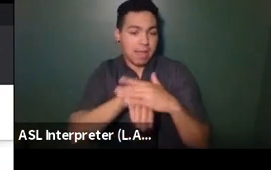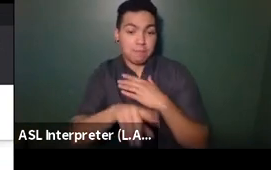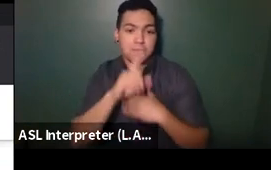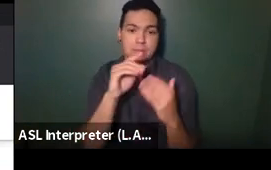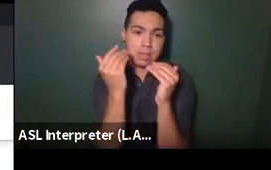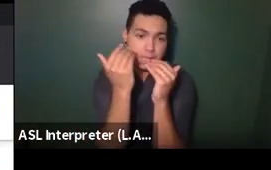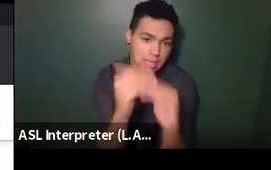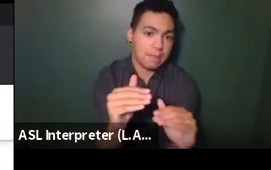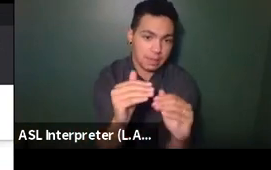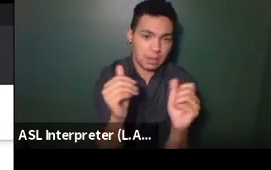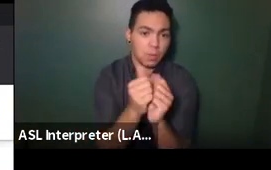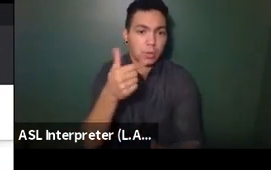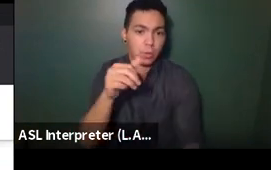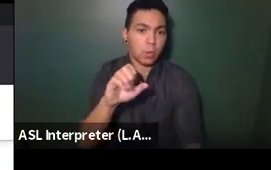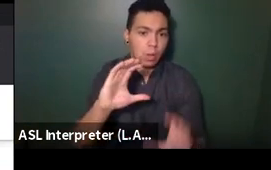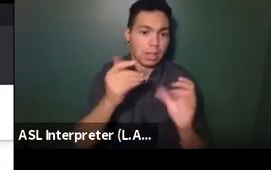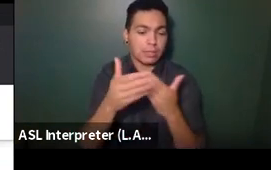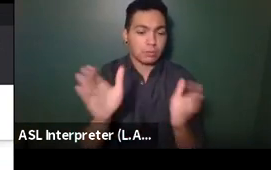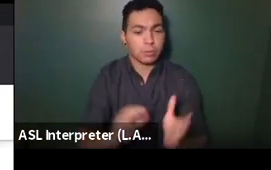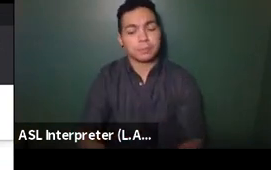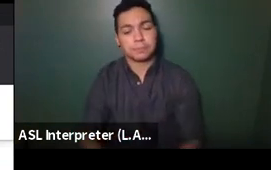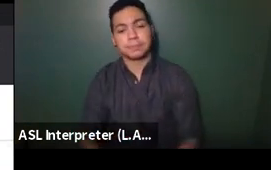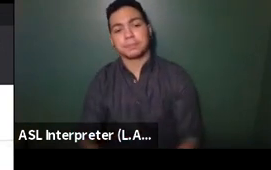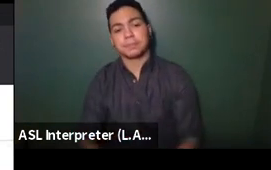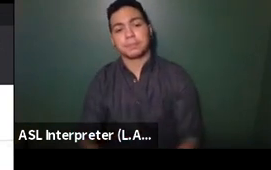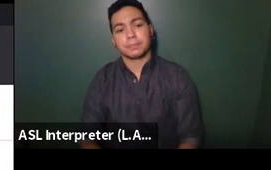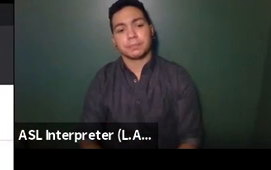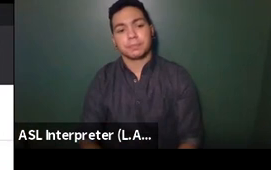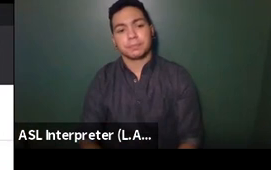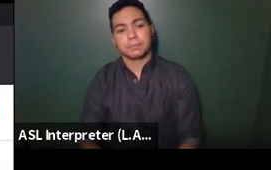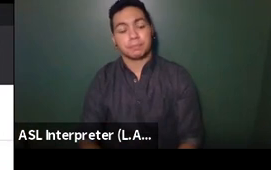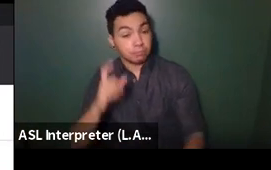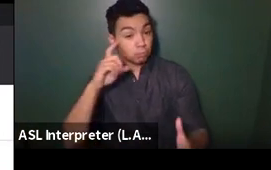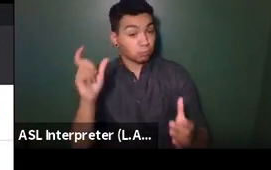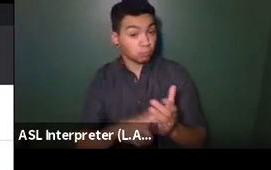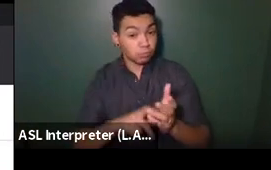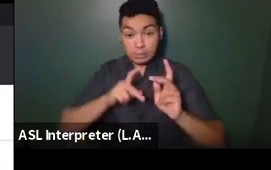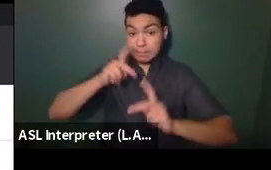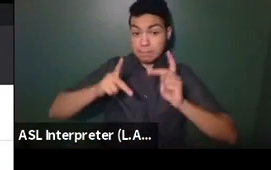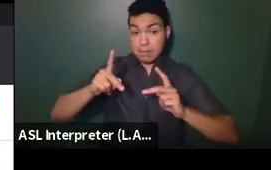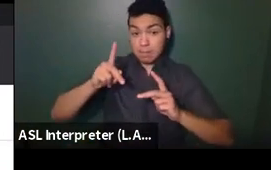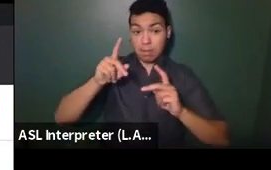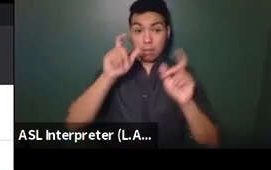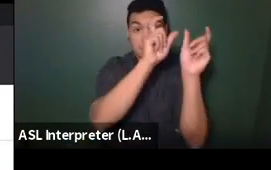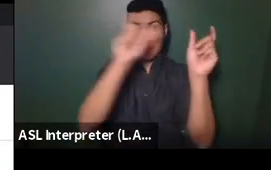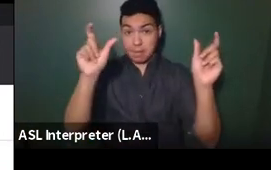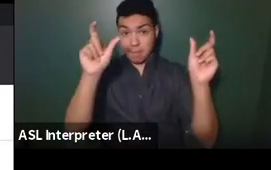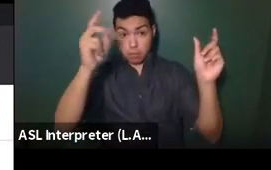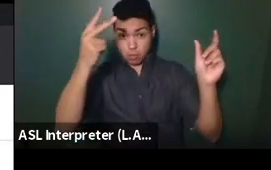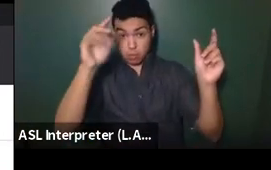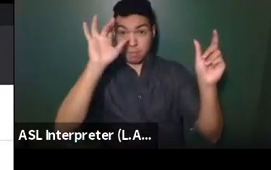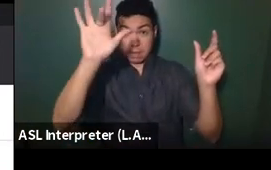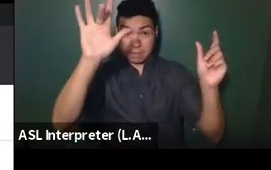Katherine Livick - ESD 112: in Google Classroom. You'll notice in the People tab, I have an option that says Invite Guardians.